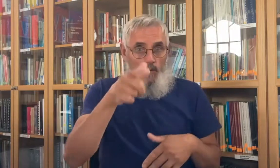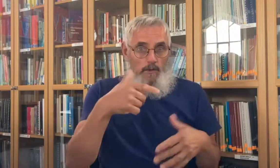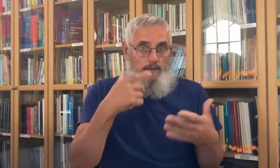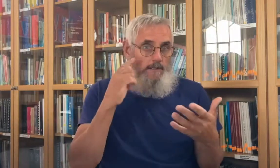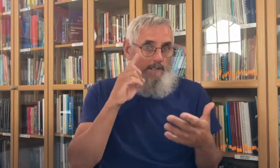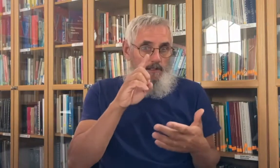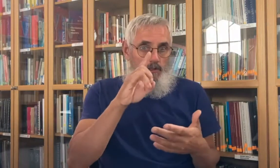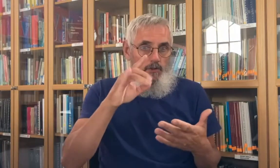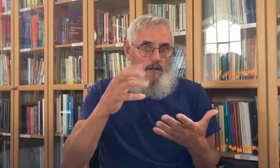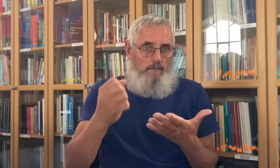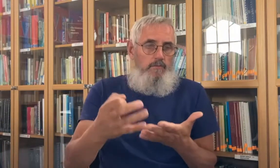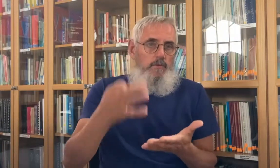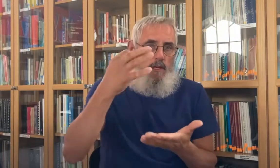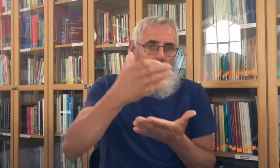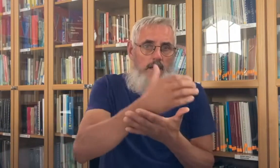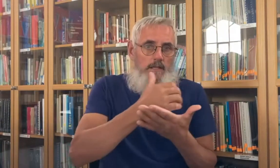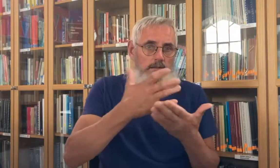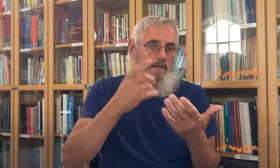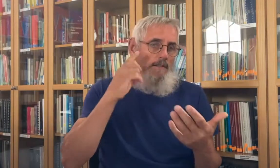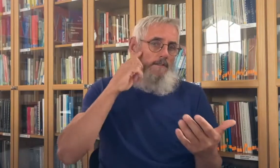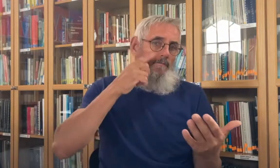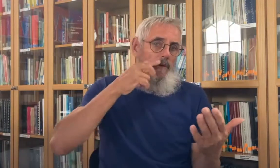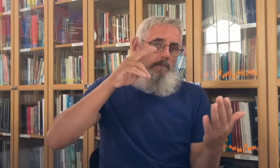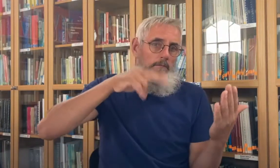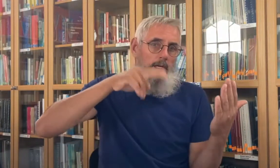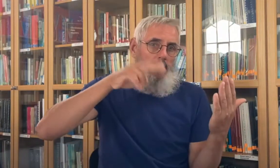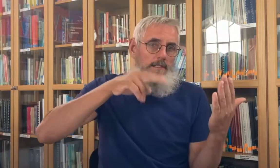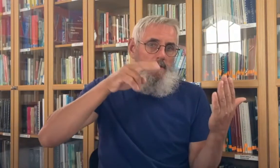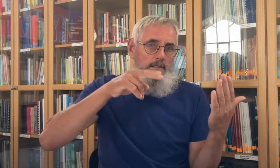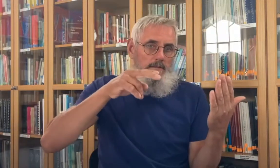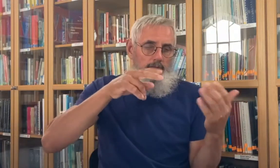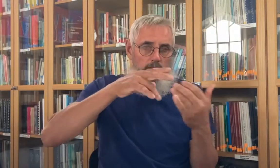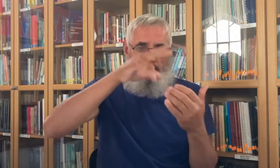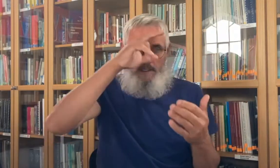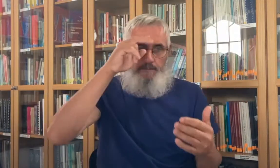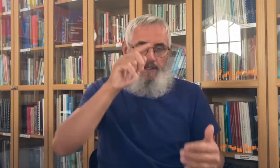The Deaf Heritage Centre are fortunate to have a great collection of art by Deaf artists.